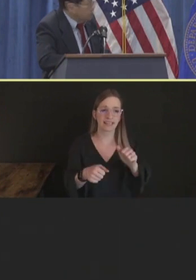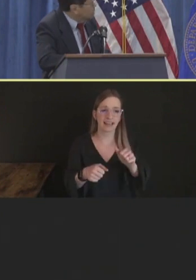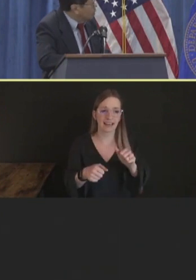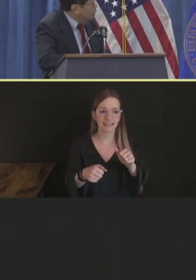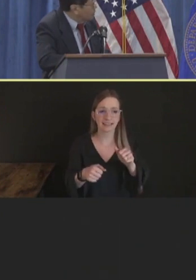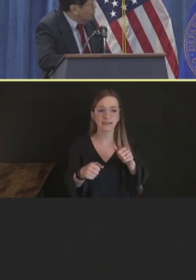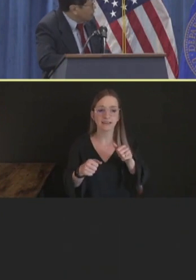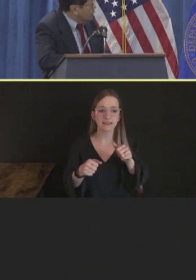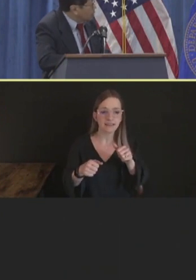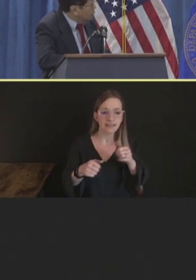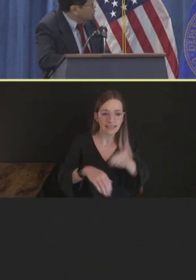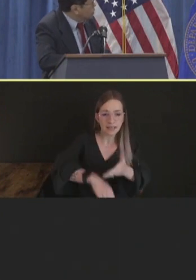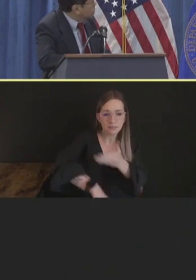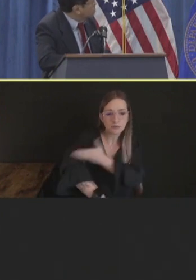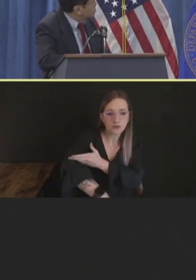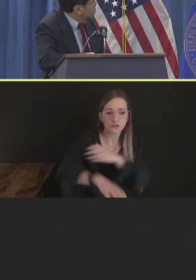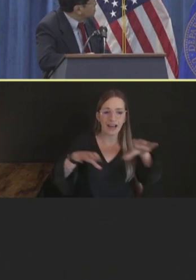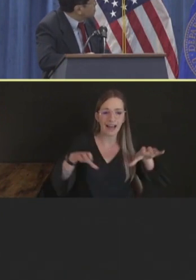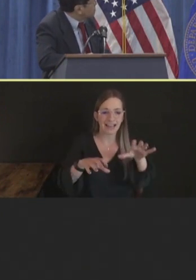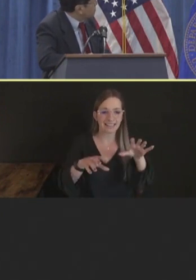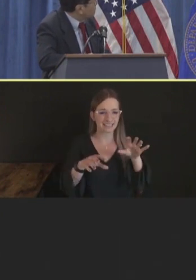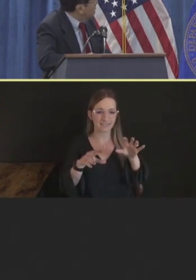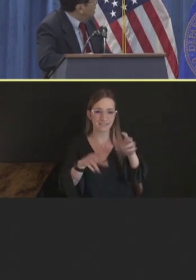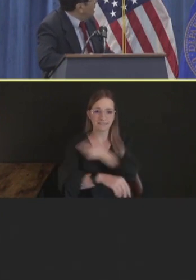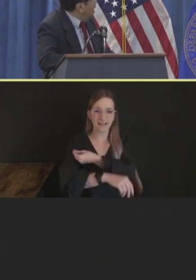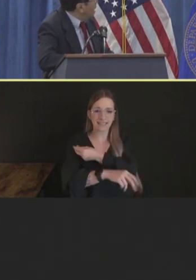in low- and middle-income countries.